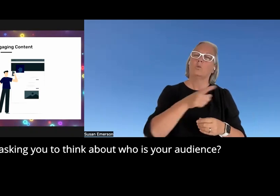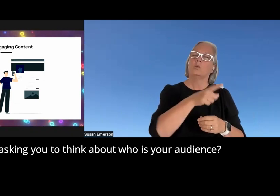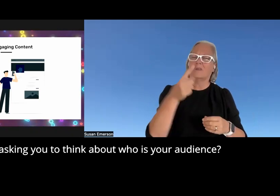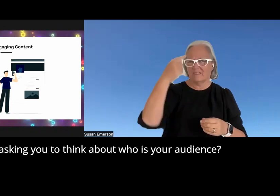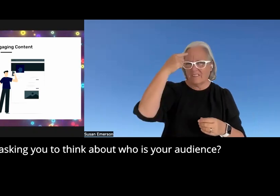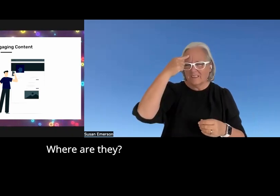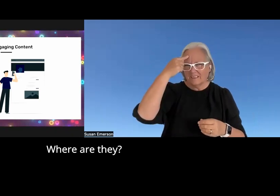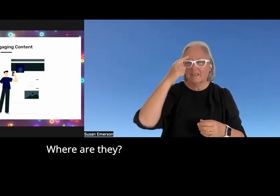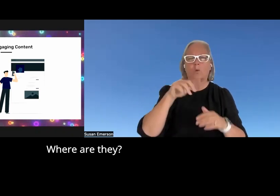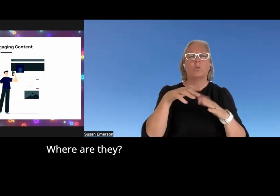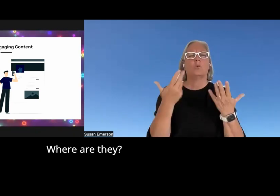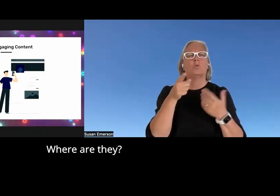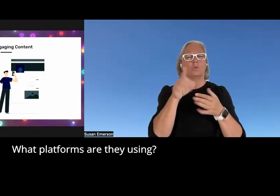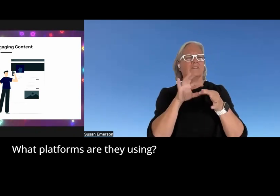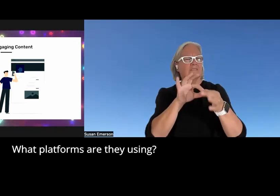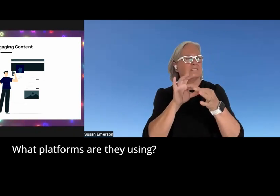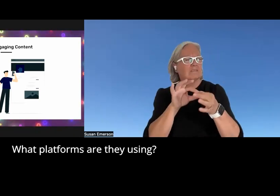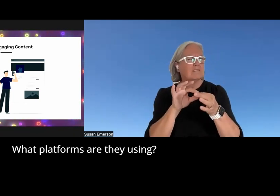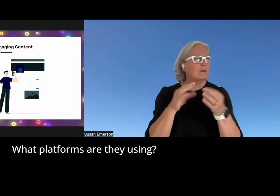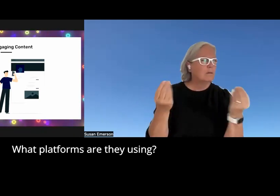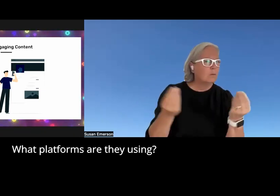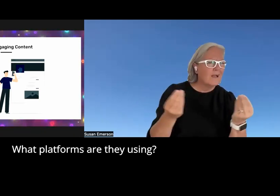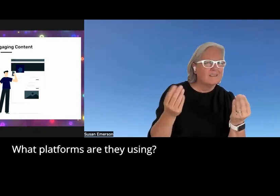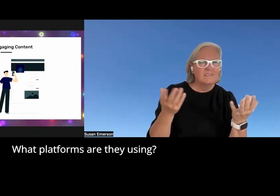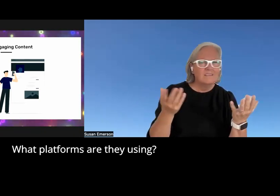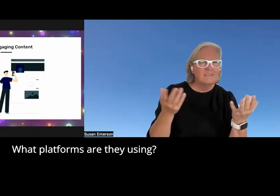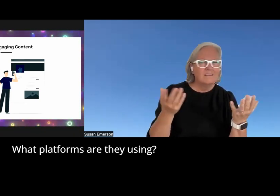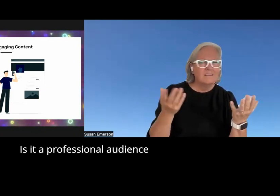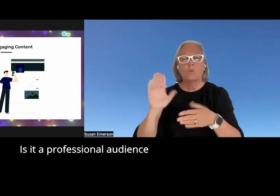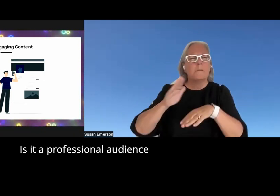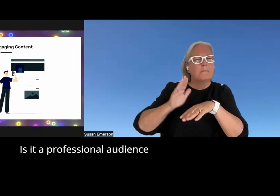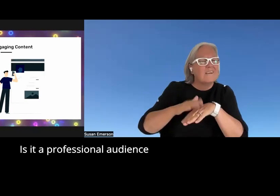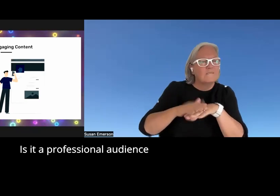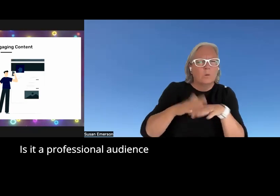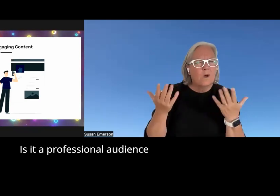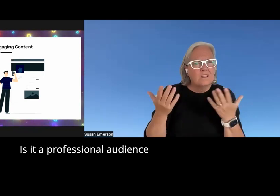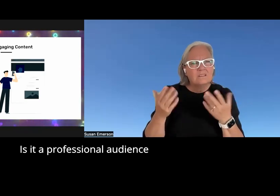your audience where are they what platforms are they using is it a professional audience